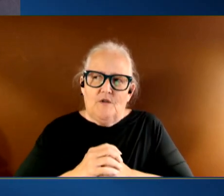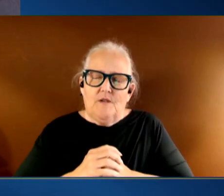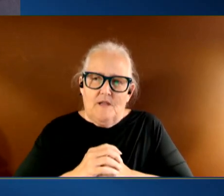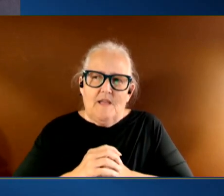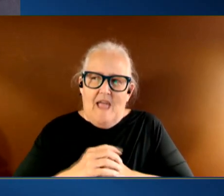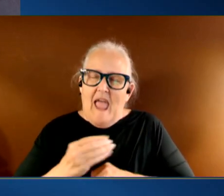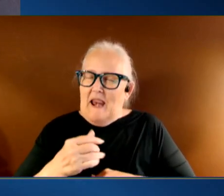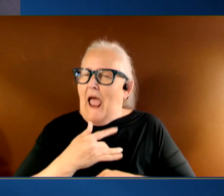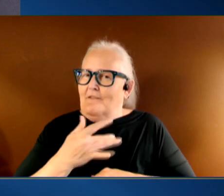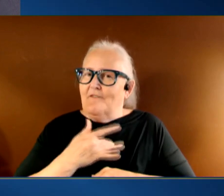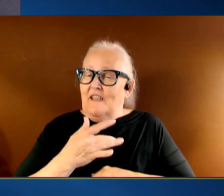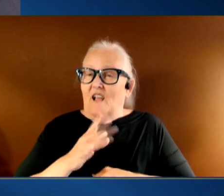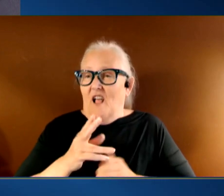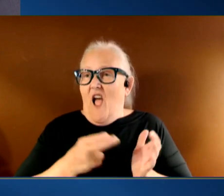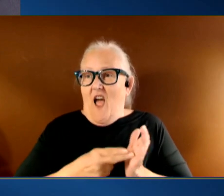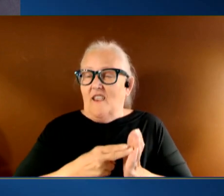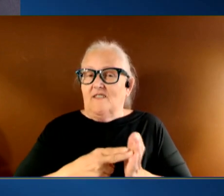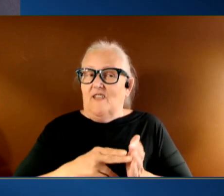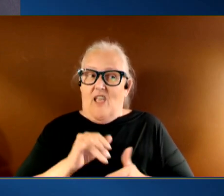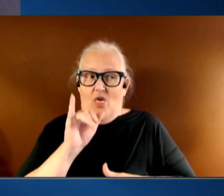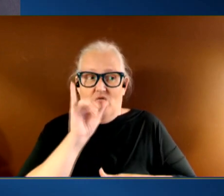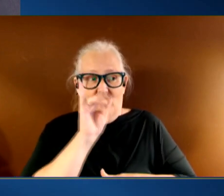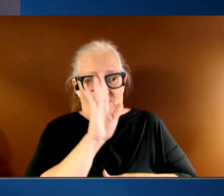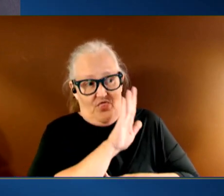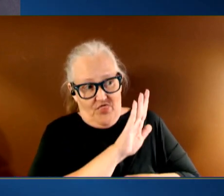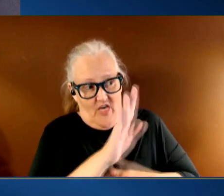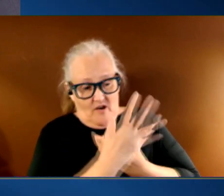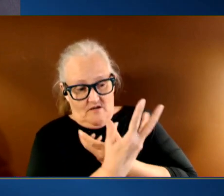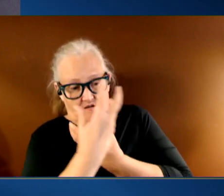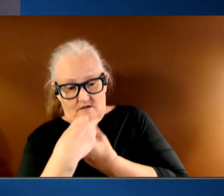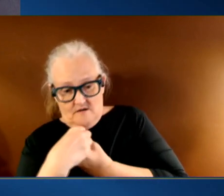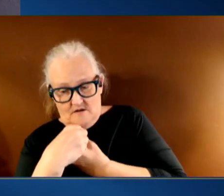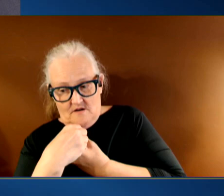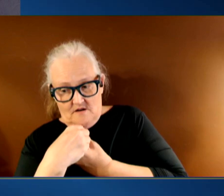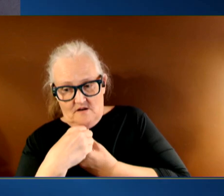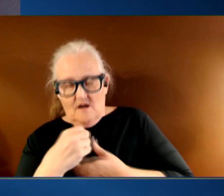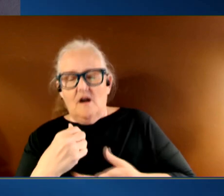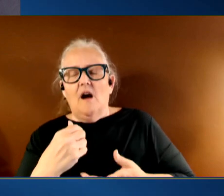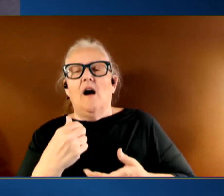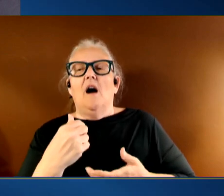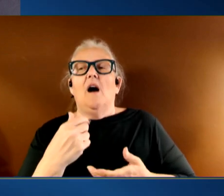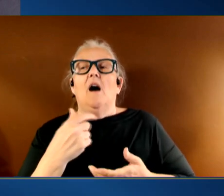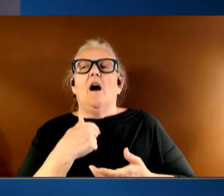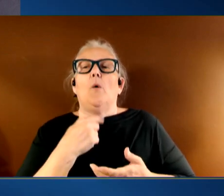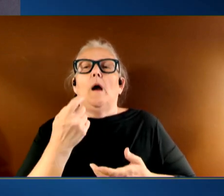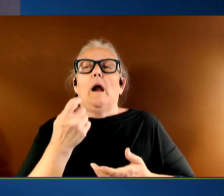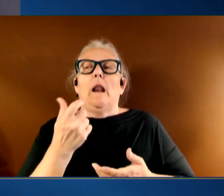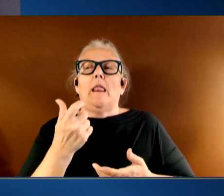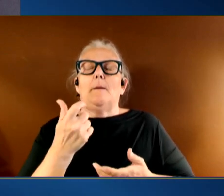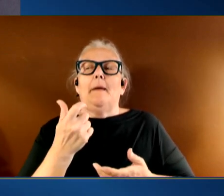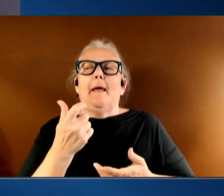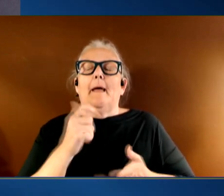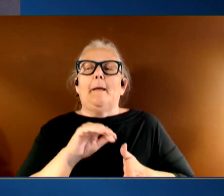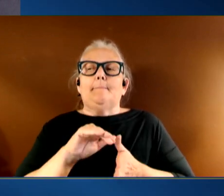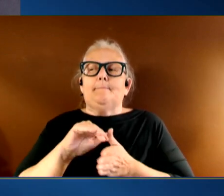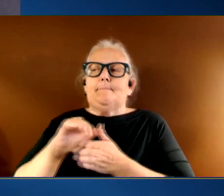honestly, has really kind of set us a little bit to the side of working with other groups.